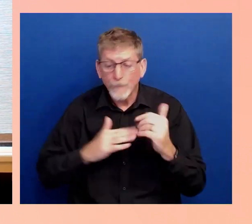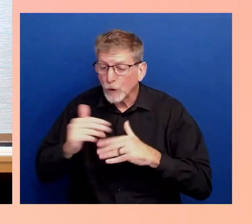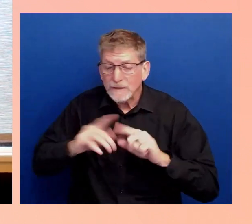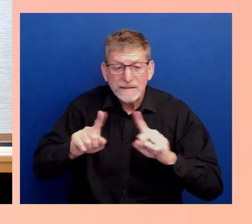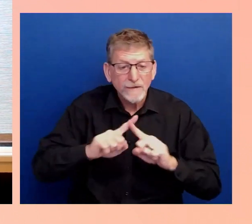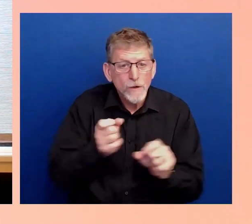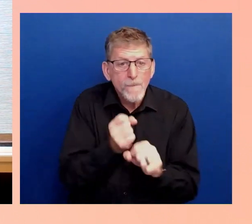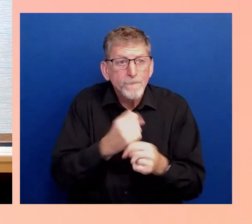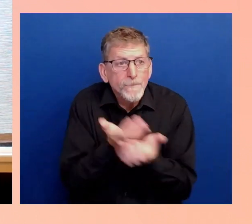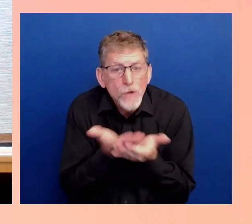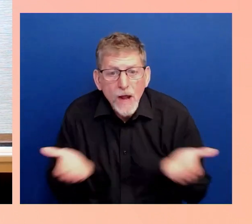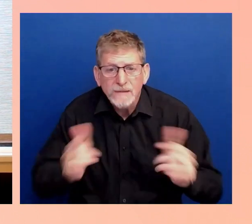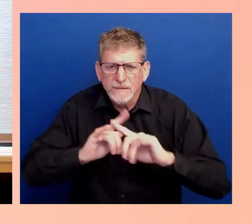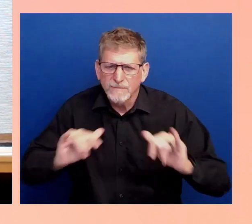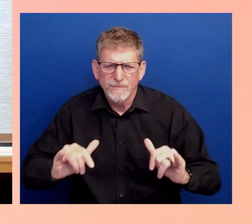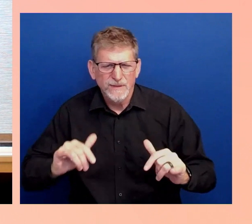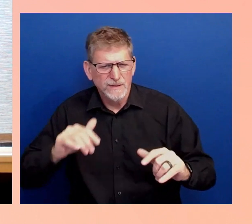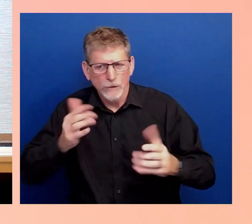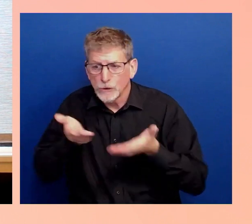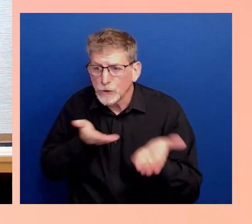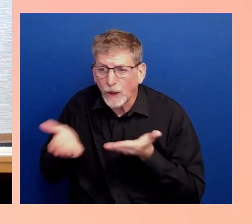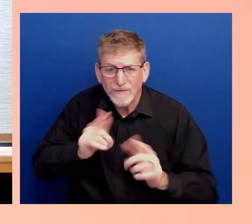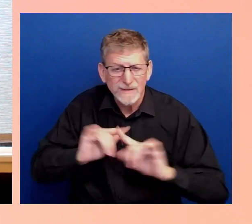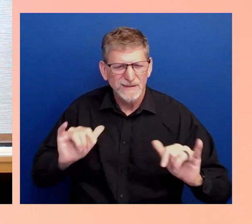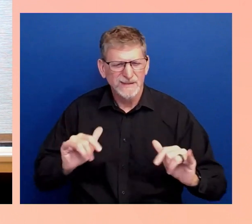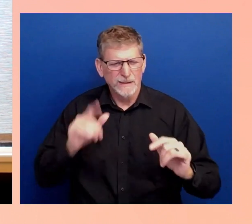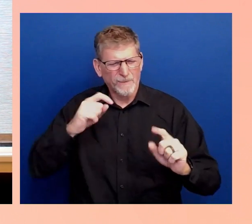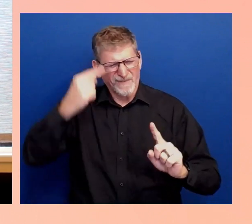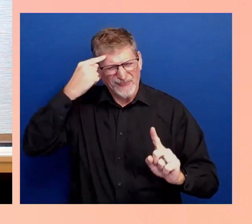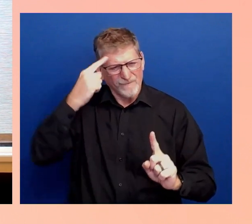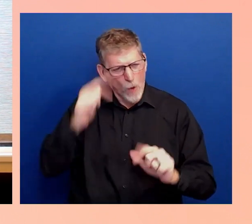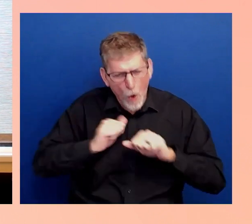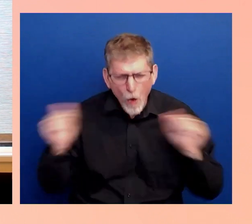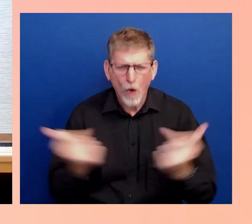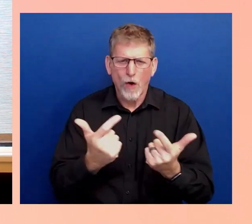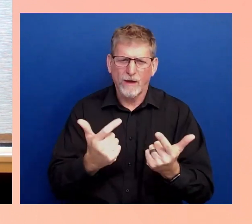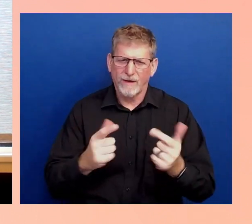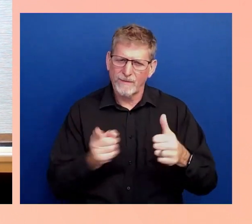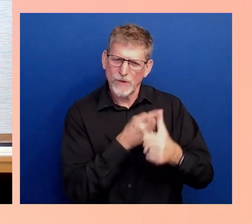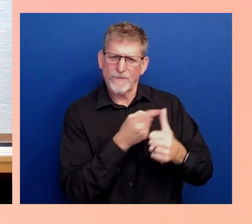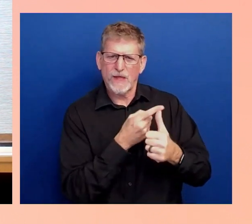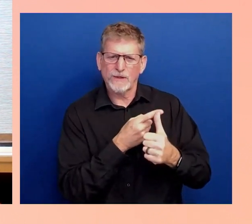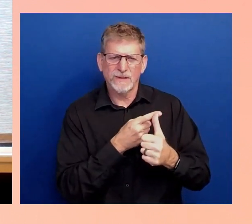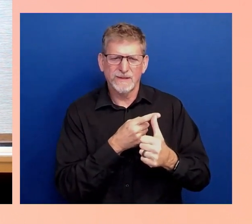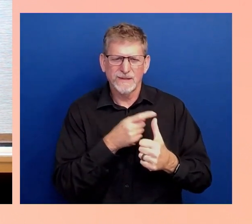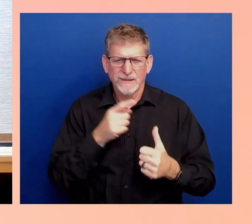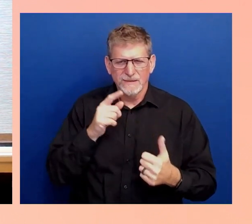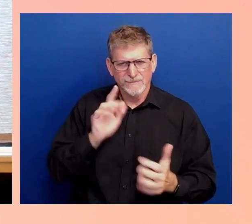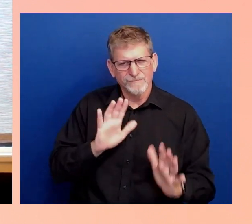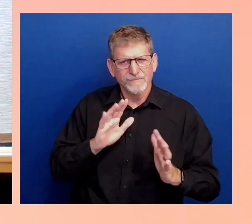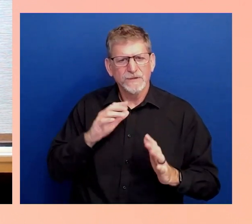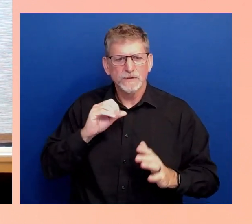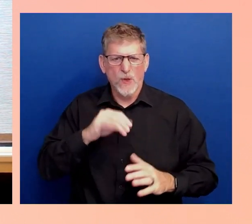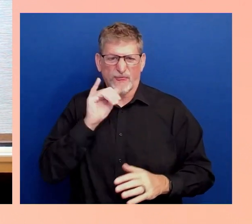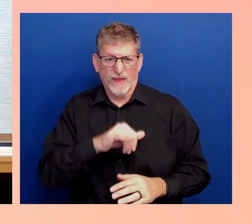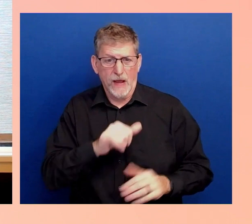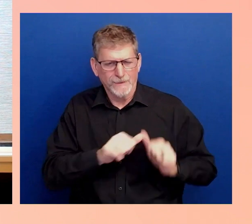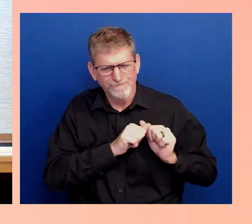then you understand that the work is continuing but really the core and the